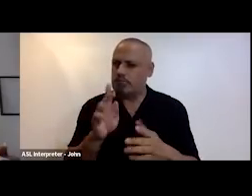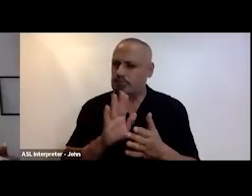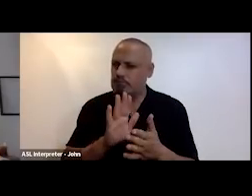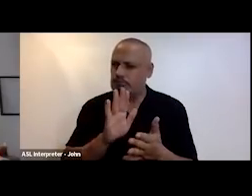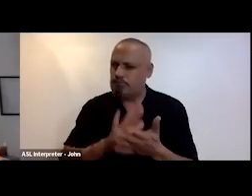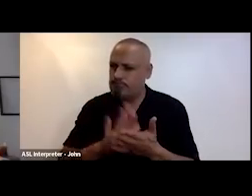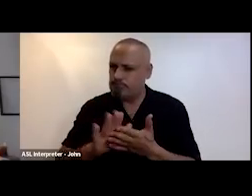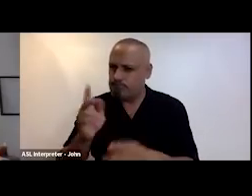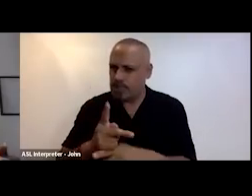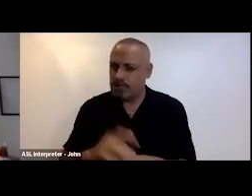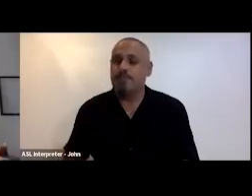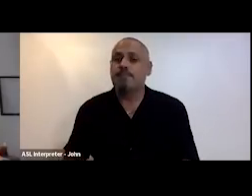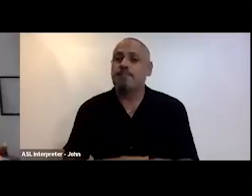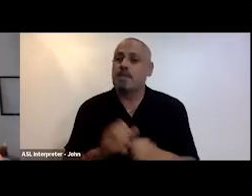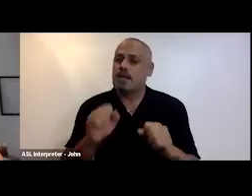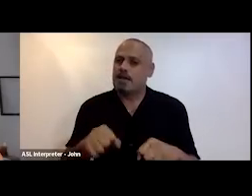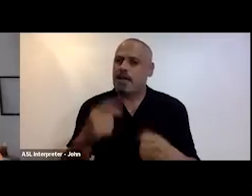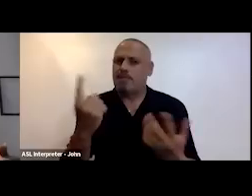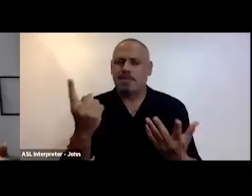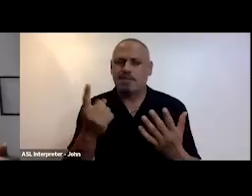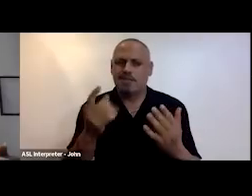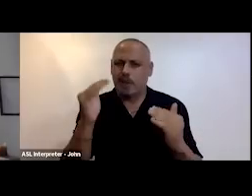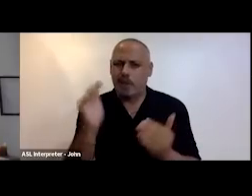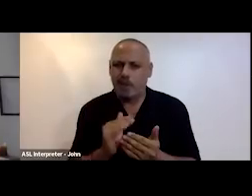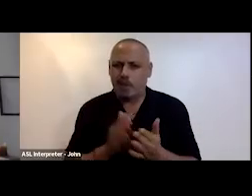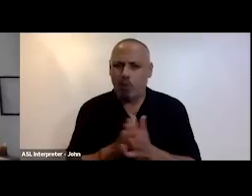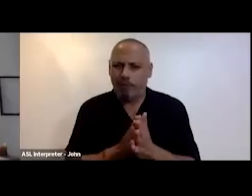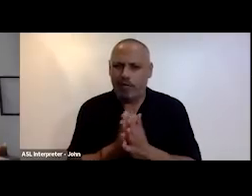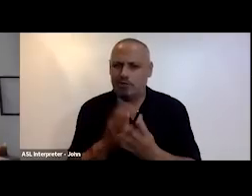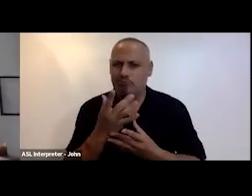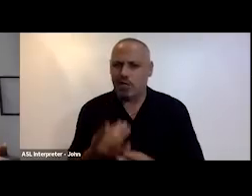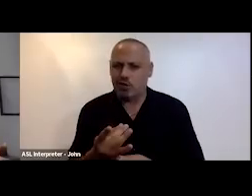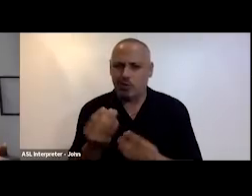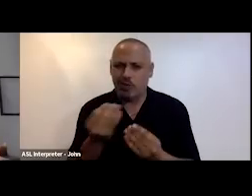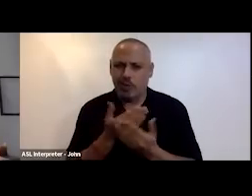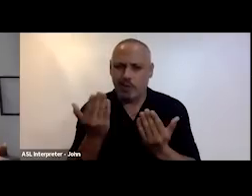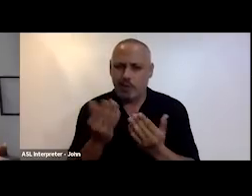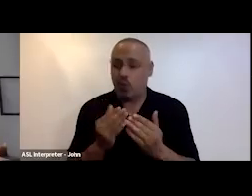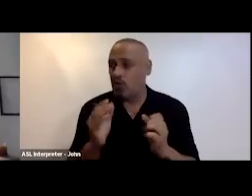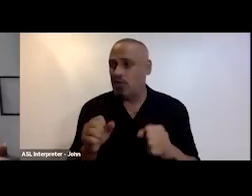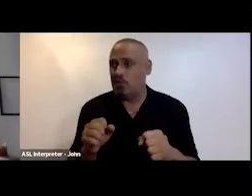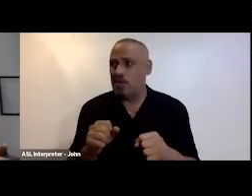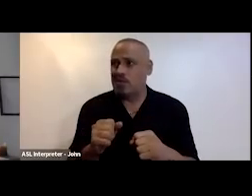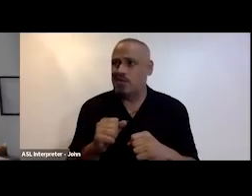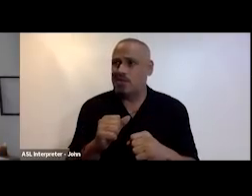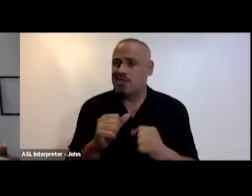And this can be because of the motivation or lack of interest, or just inability to be able to maintain their units